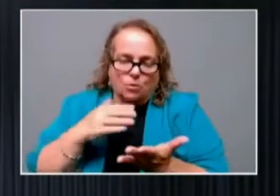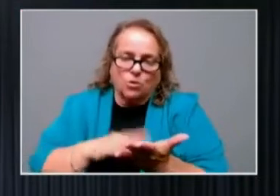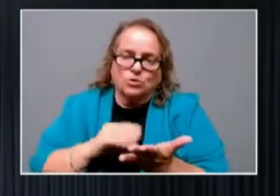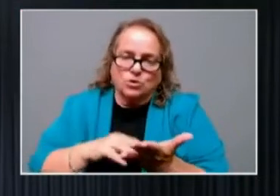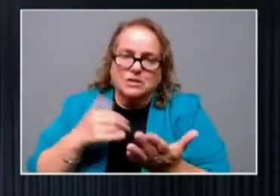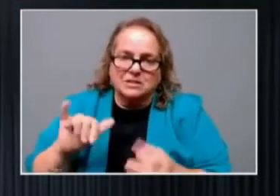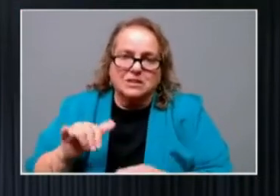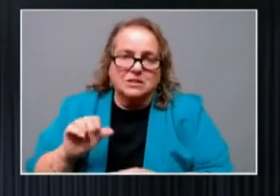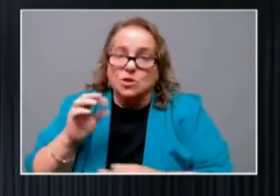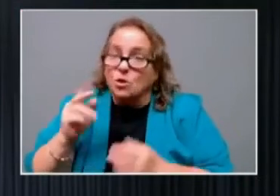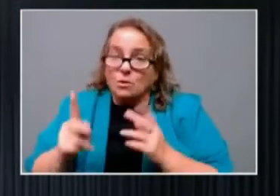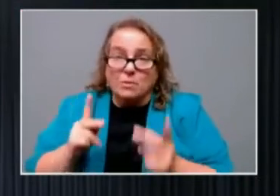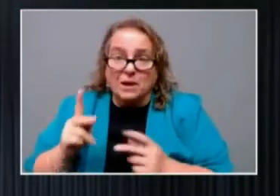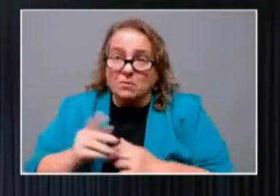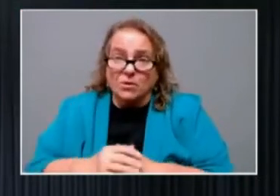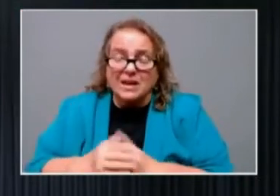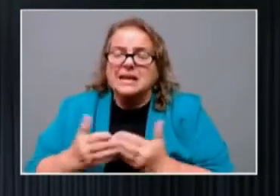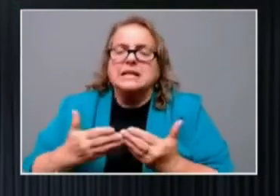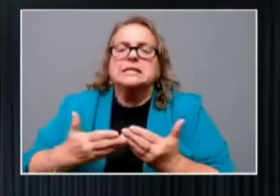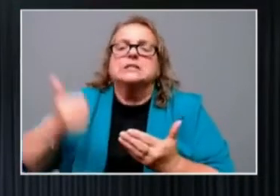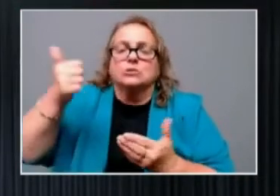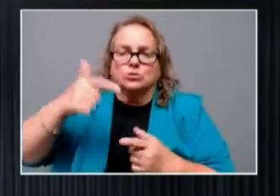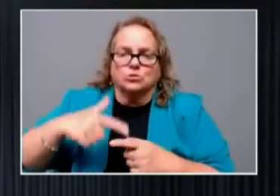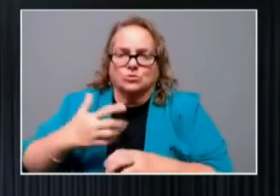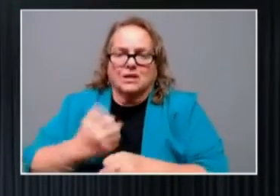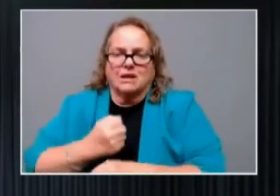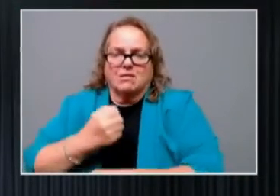it's a lot easier to get the vaccine than it is to get monoclonal. So it's a